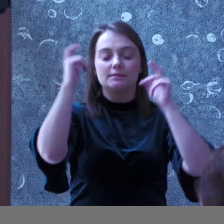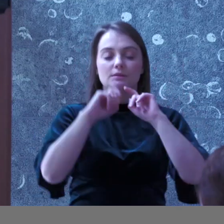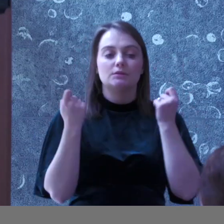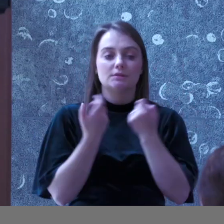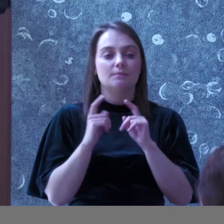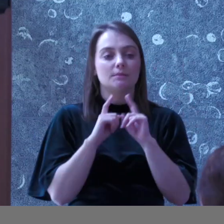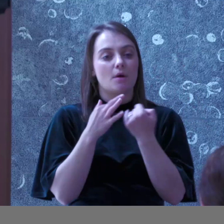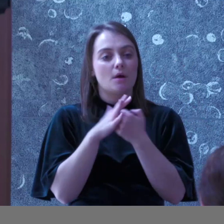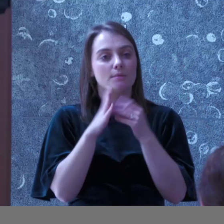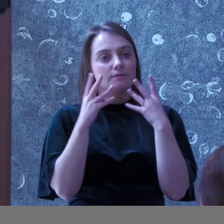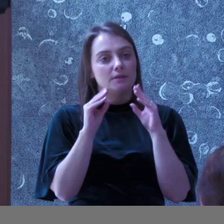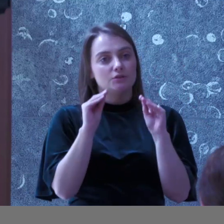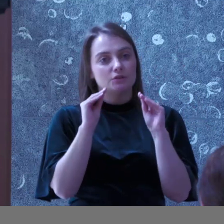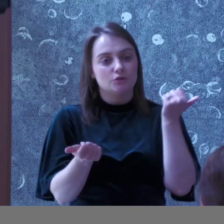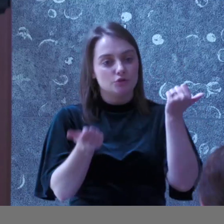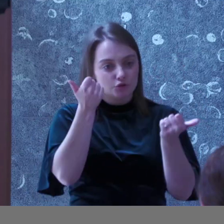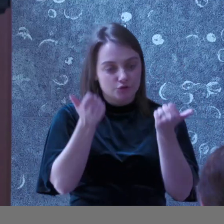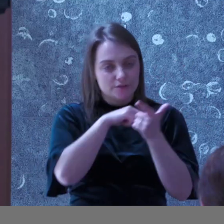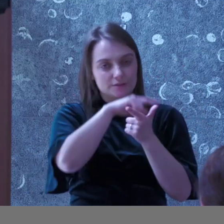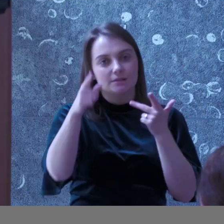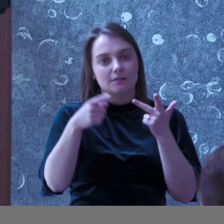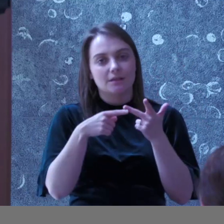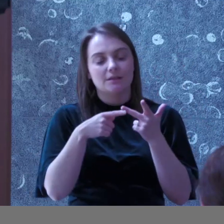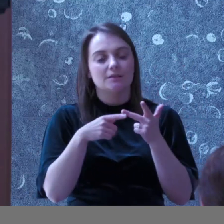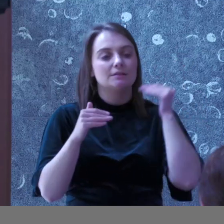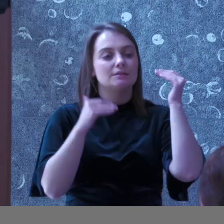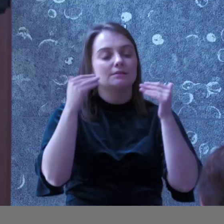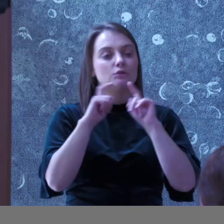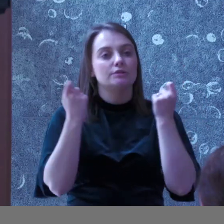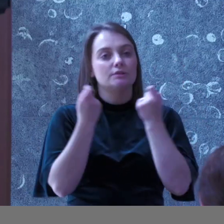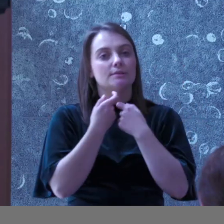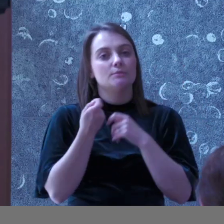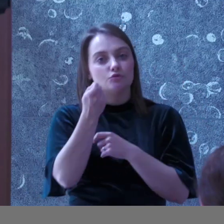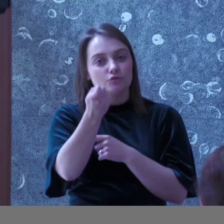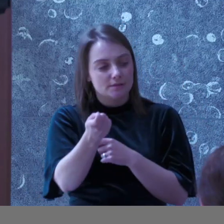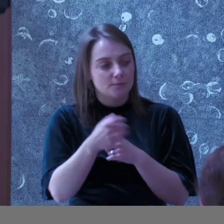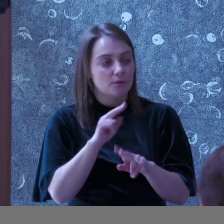and justice and transport. I am not talking about accessibility, I am talking about good